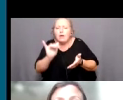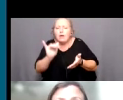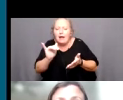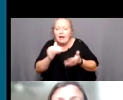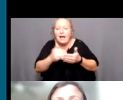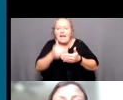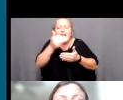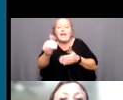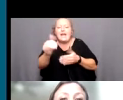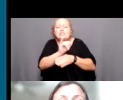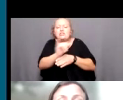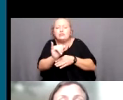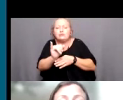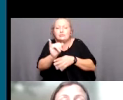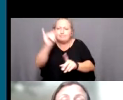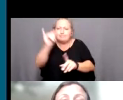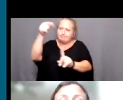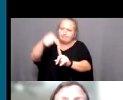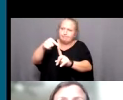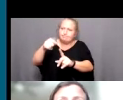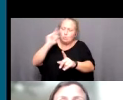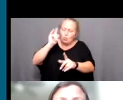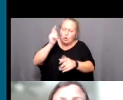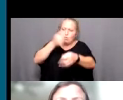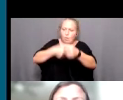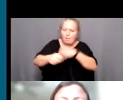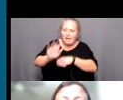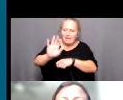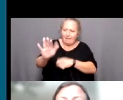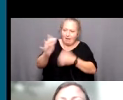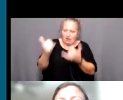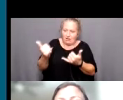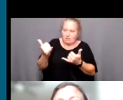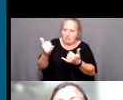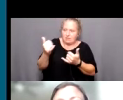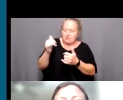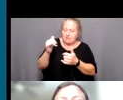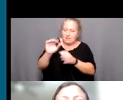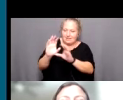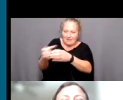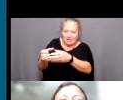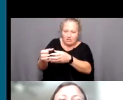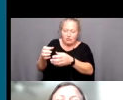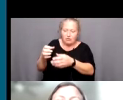What is that next industry? The silver bullet that's gonna replace their existing sectors?